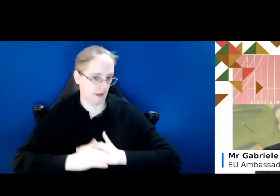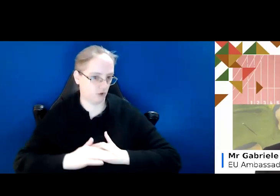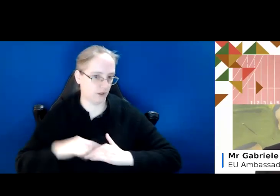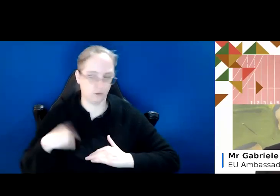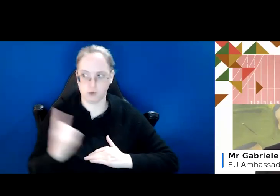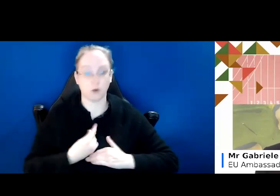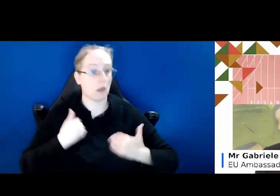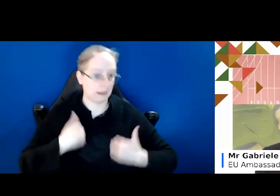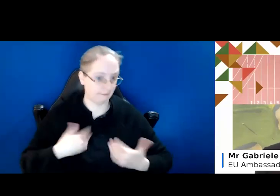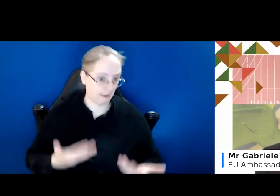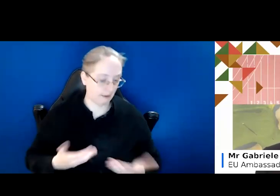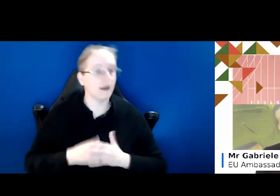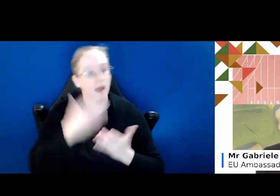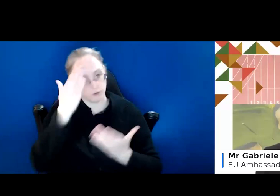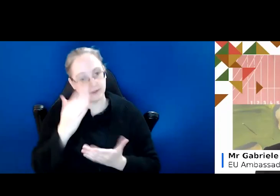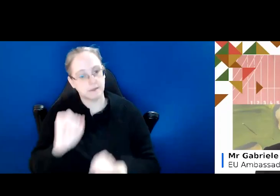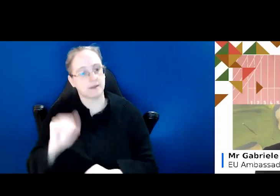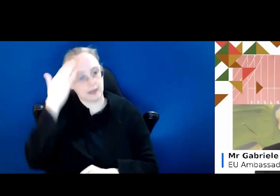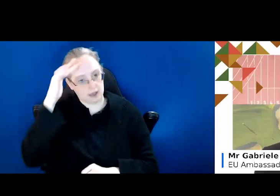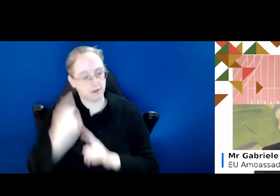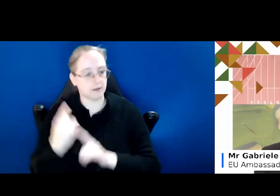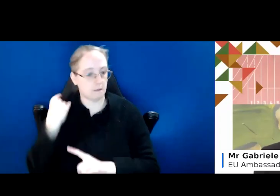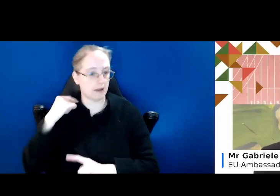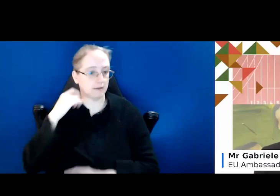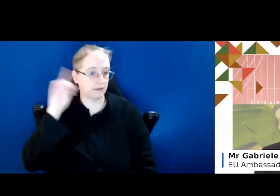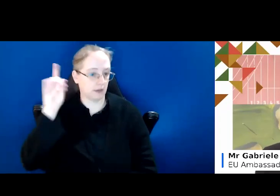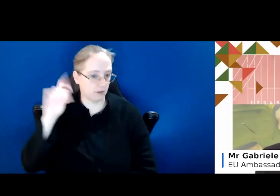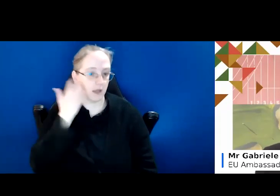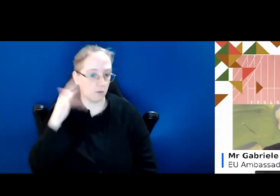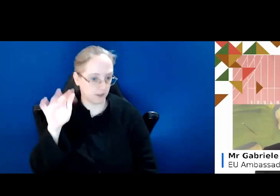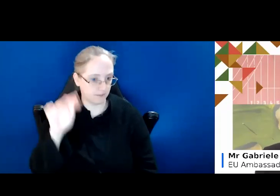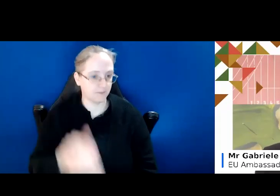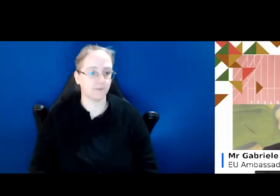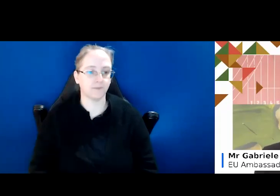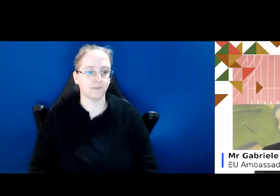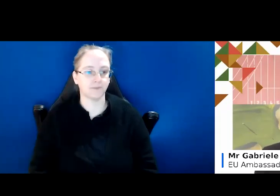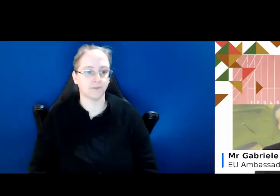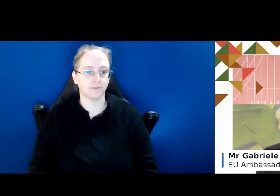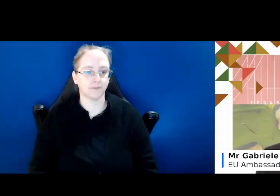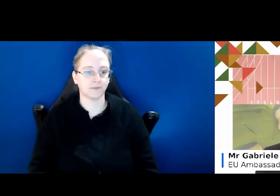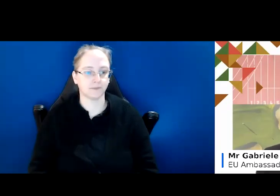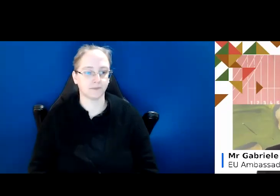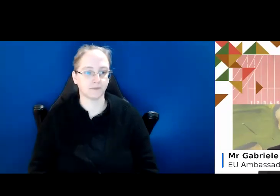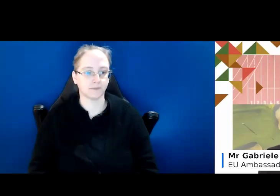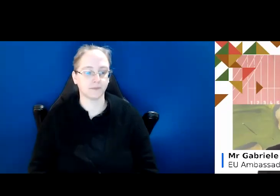and pay respects to their elders past, present and emerging. And as I said, I would really